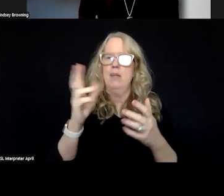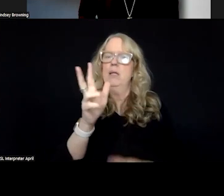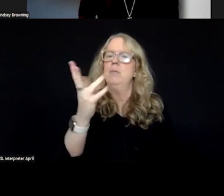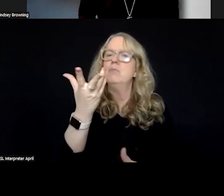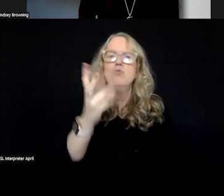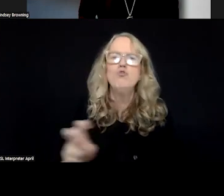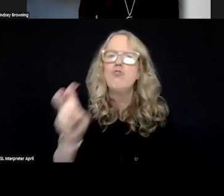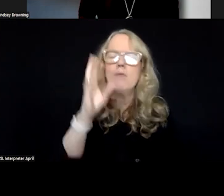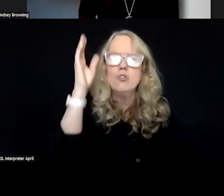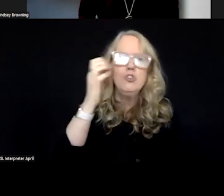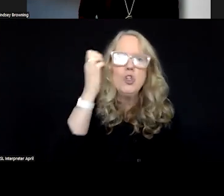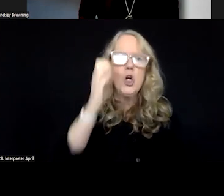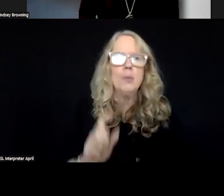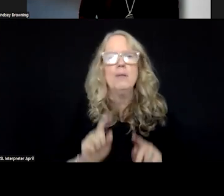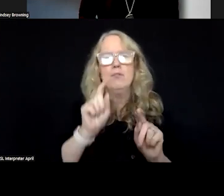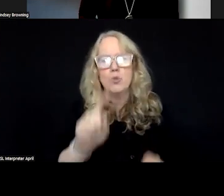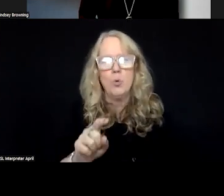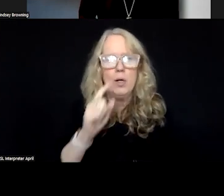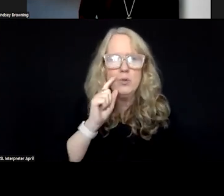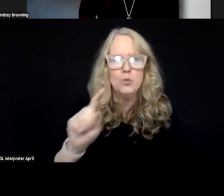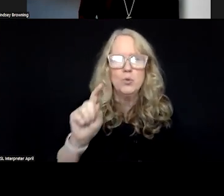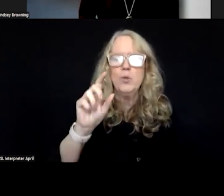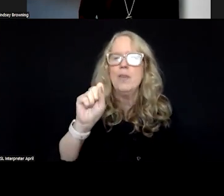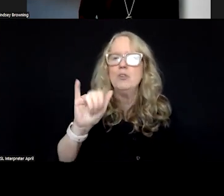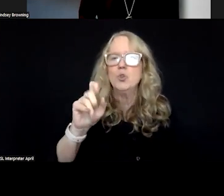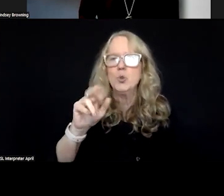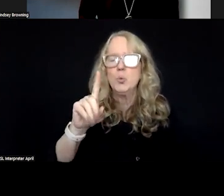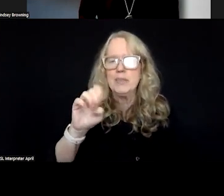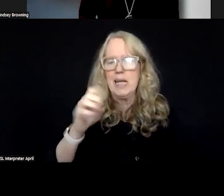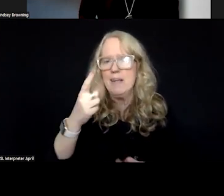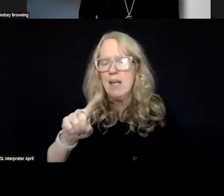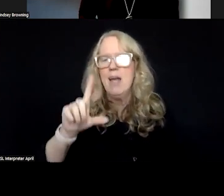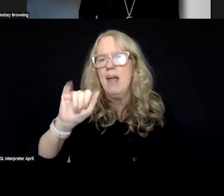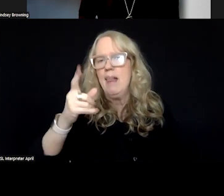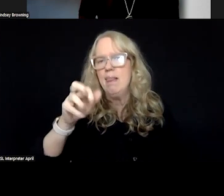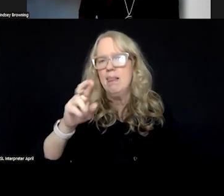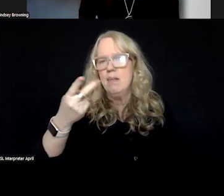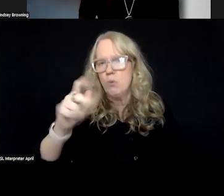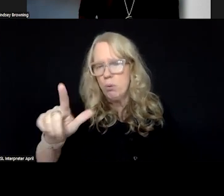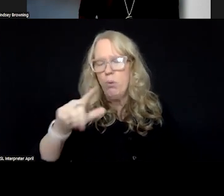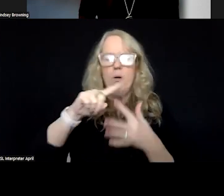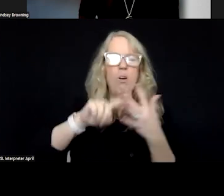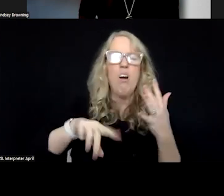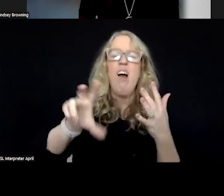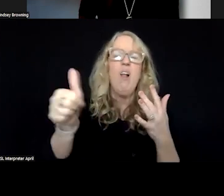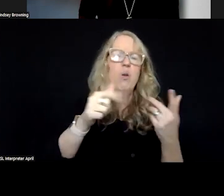TO THE ZERO SUICIDE EVENT OR OTHER ACTIVITIES HAPPENING IN LATE